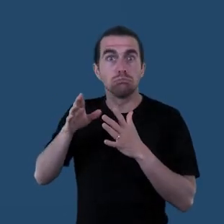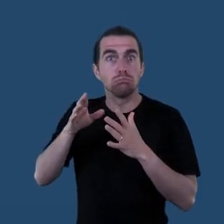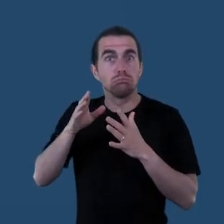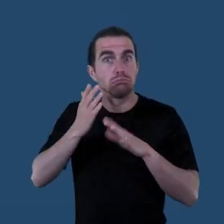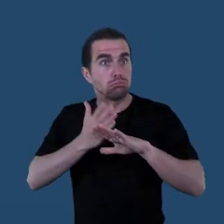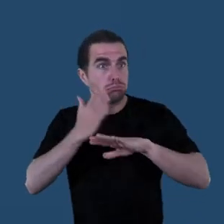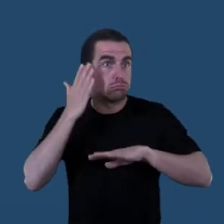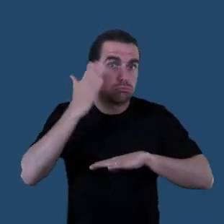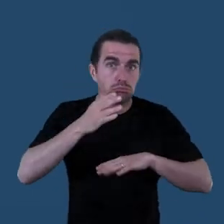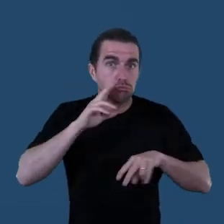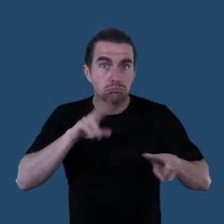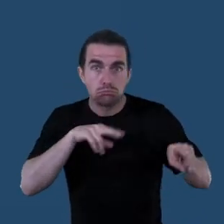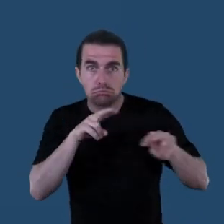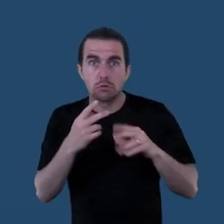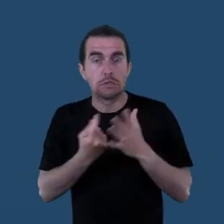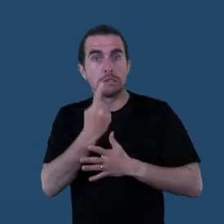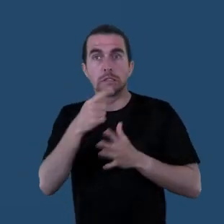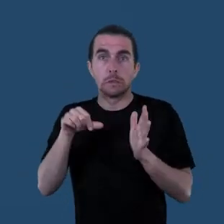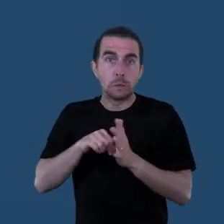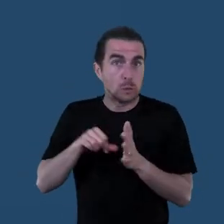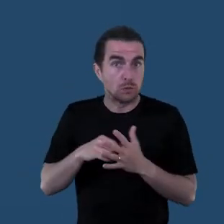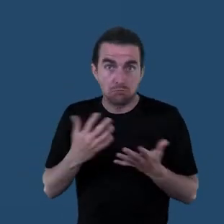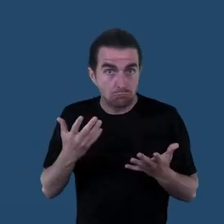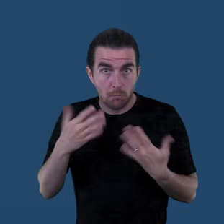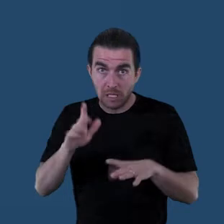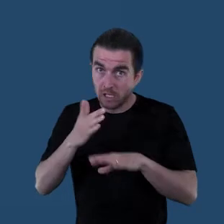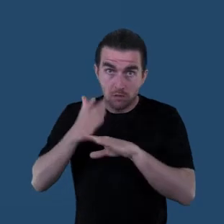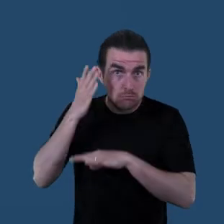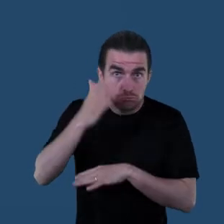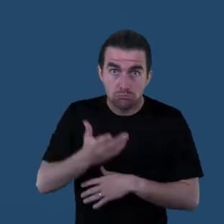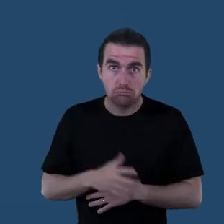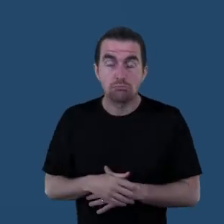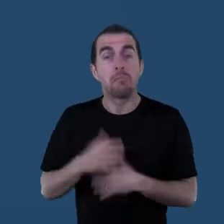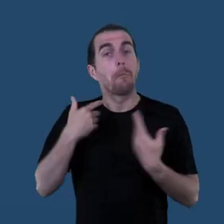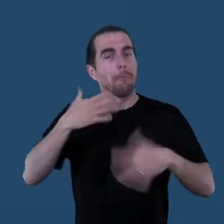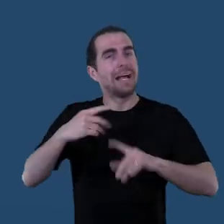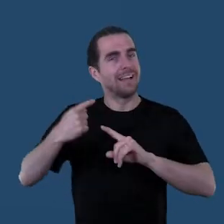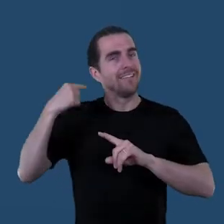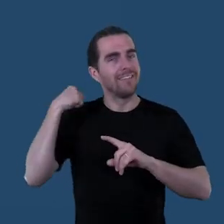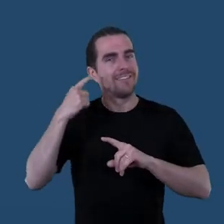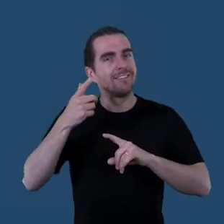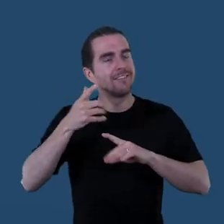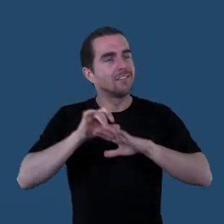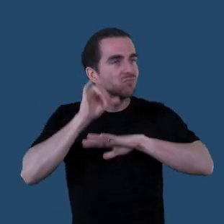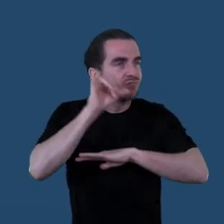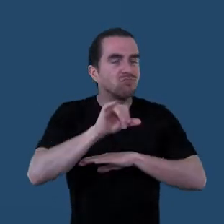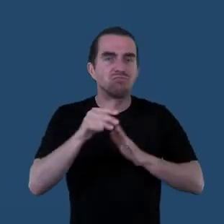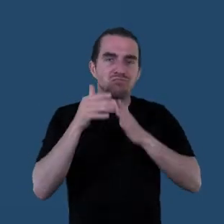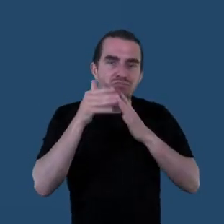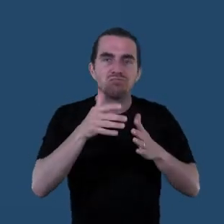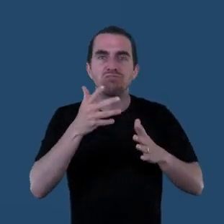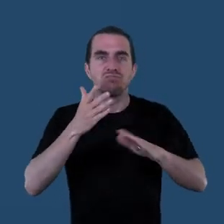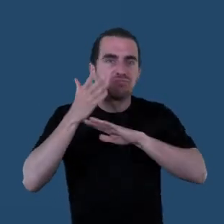So is that something you get to do? Do you get to go on field work? I have done in the past.